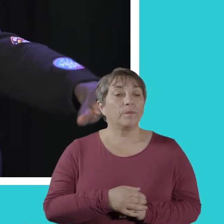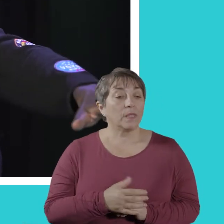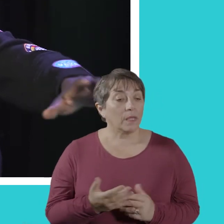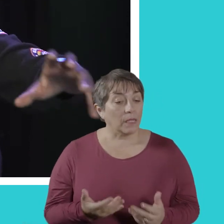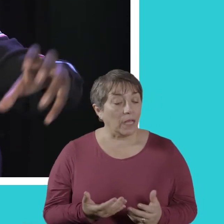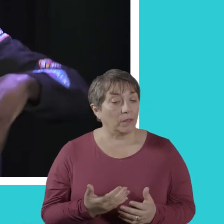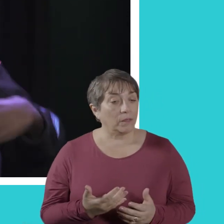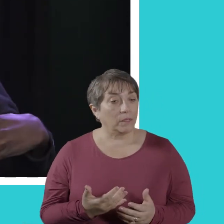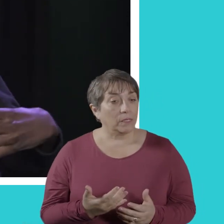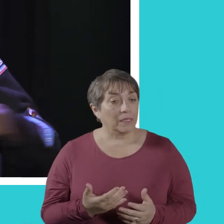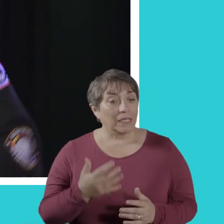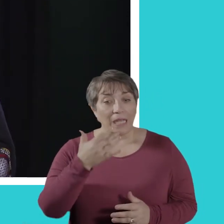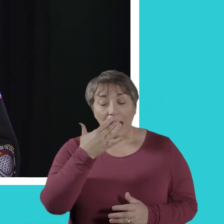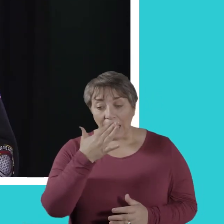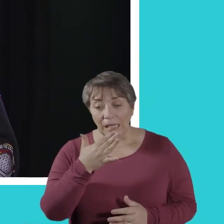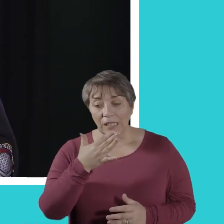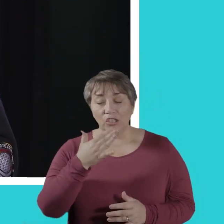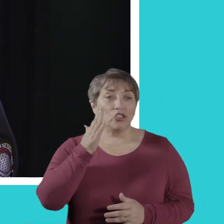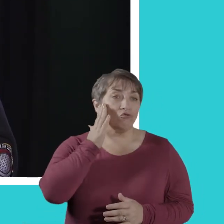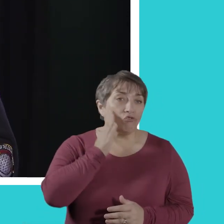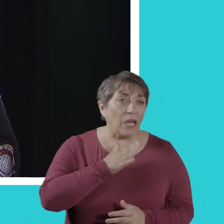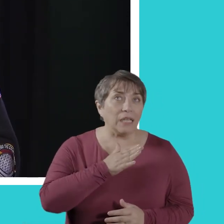about age. There's so many things that affect us young people in the working environment